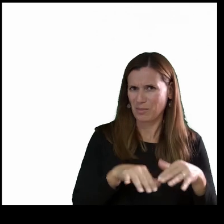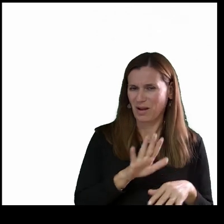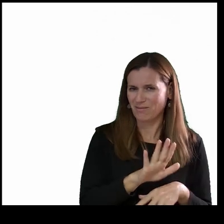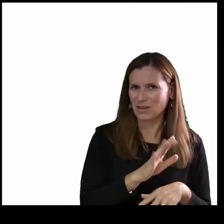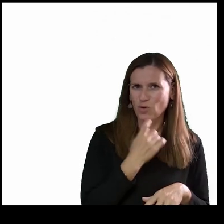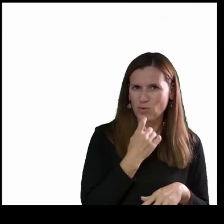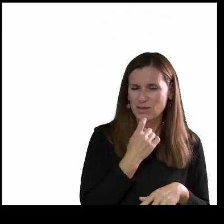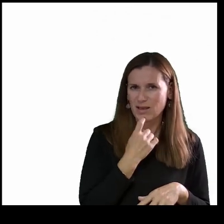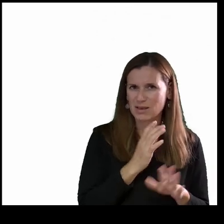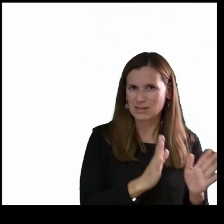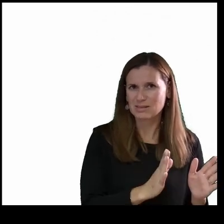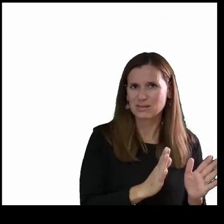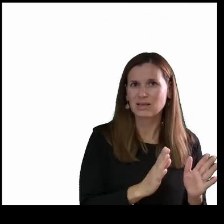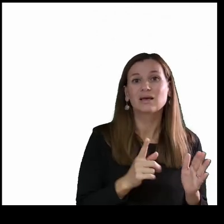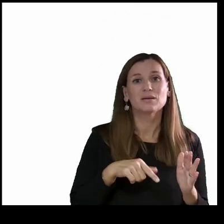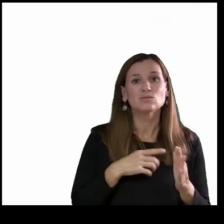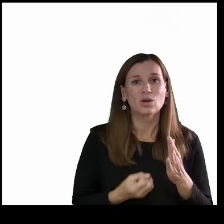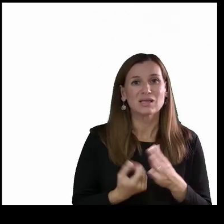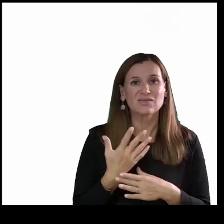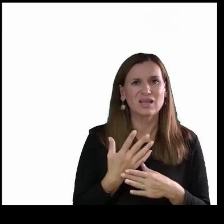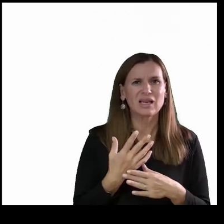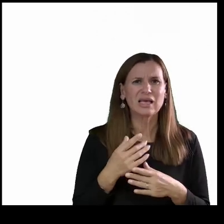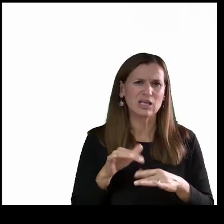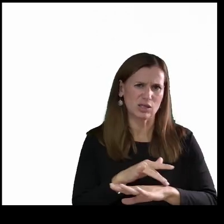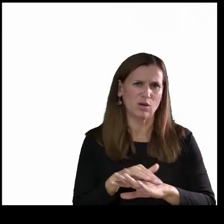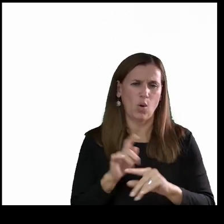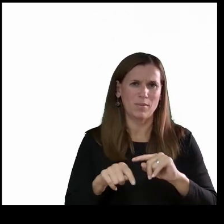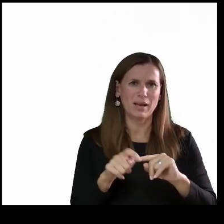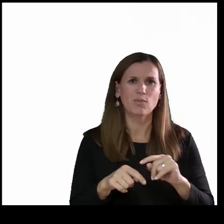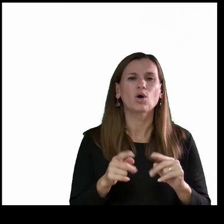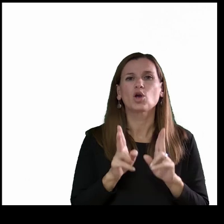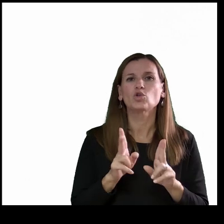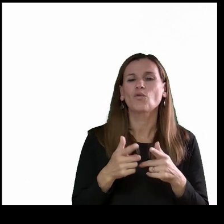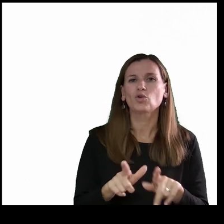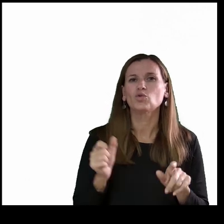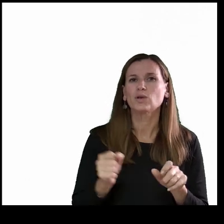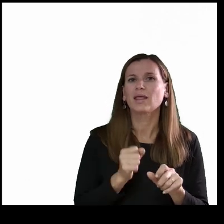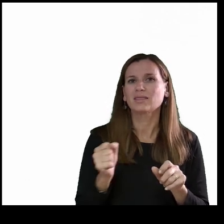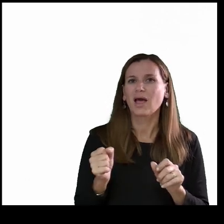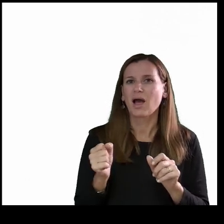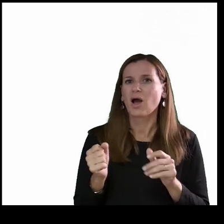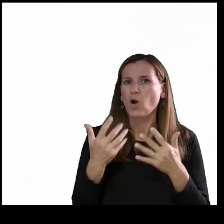we have a software that allow us to describe to represent a circuit.